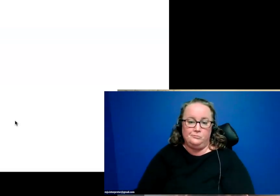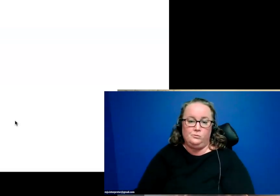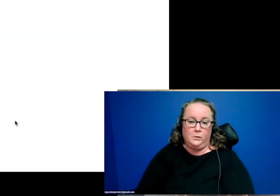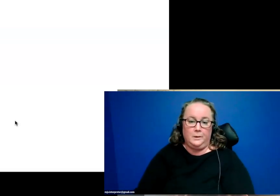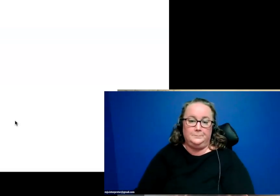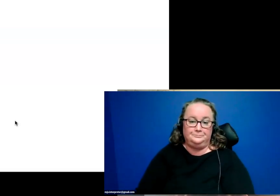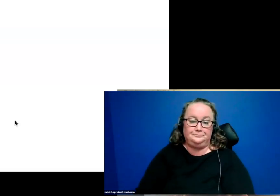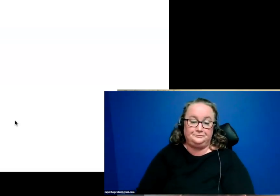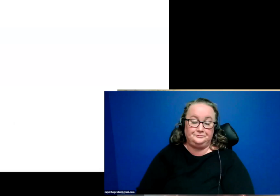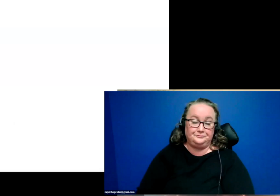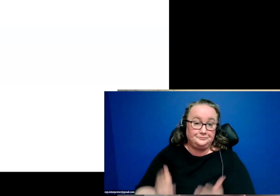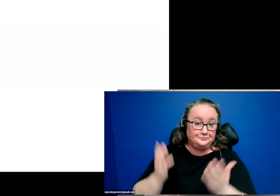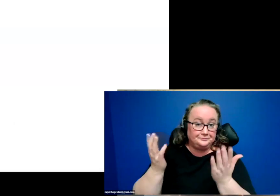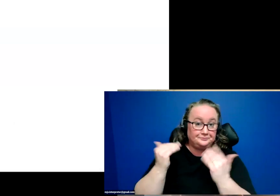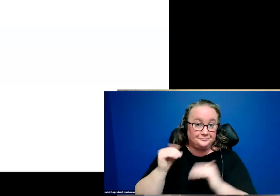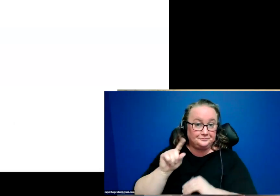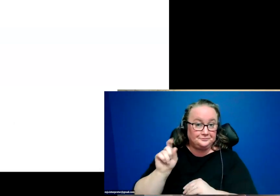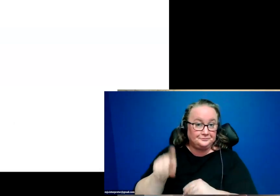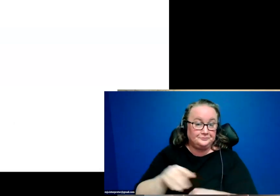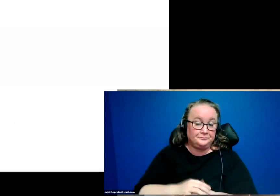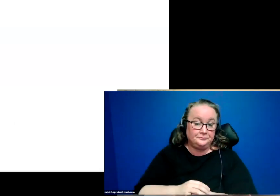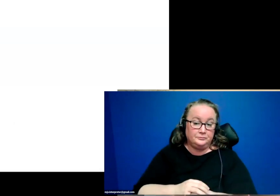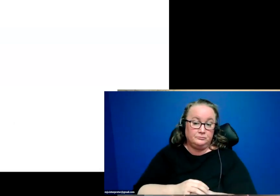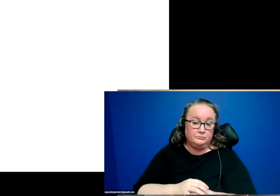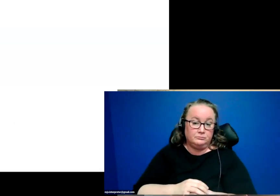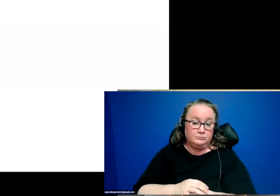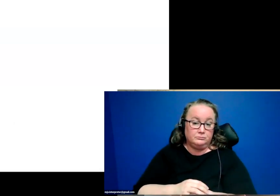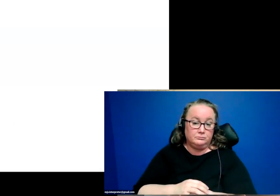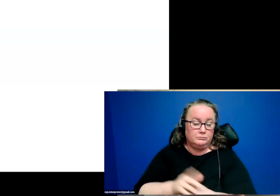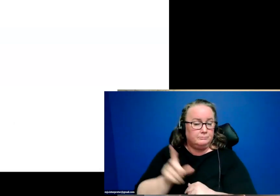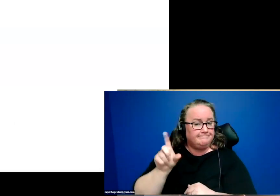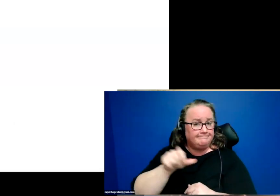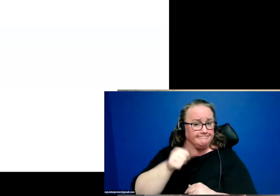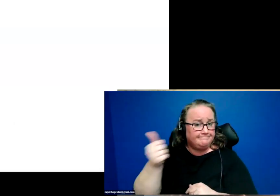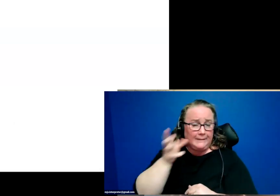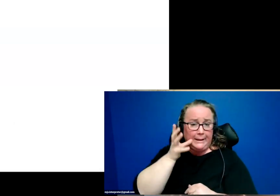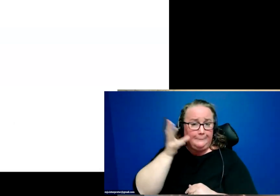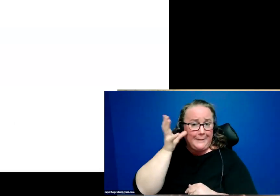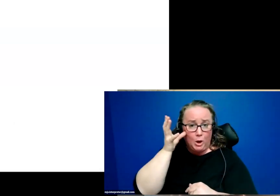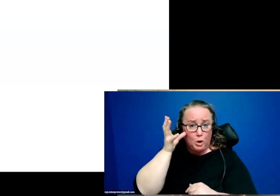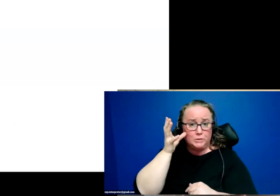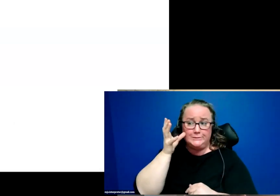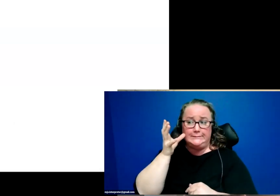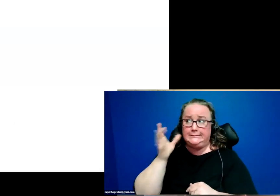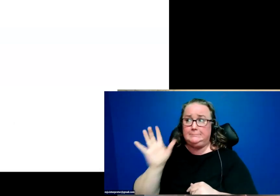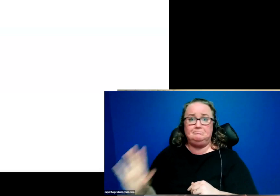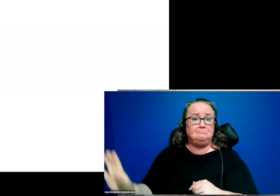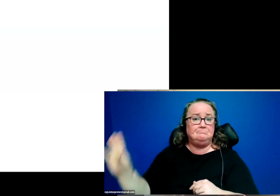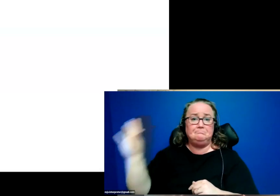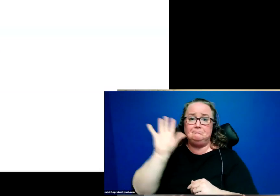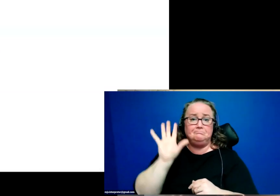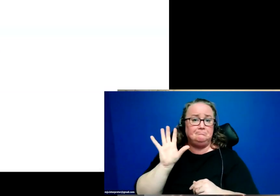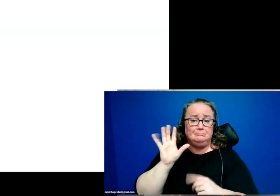The next question is, have any parents in any jurisdiction succeeded at raising the lack of